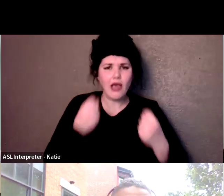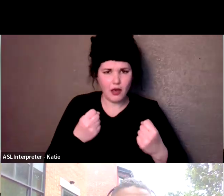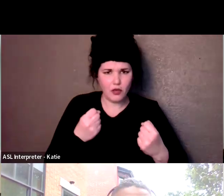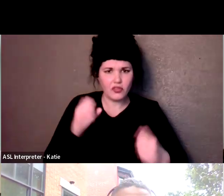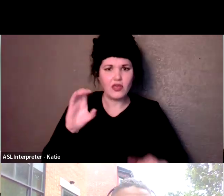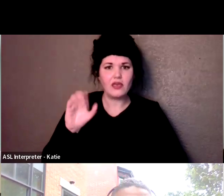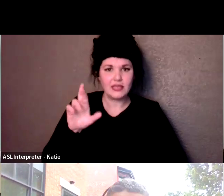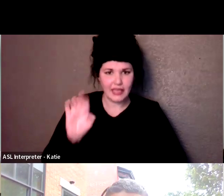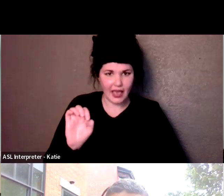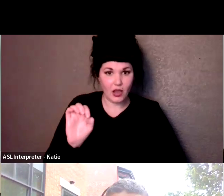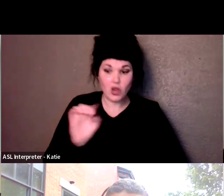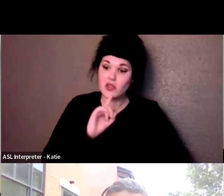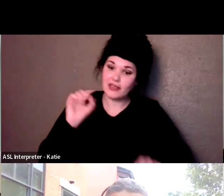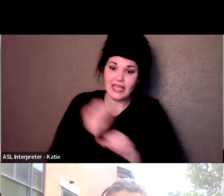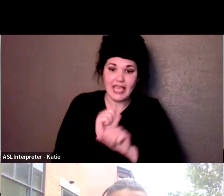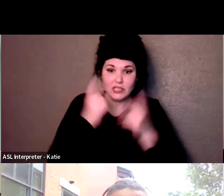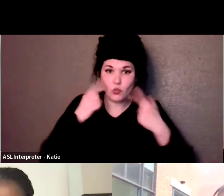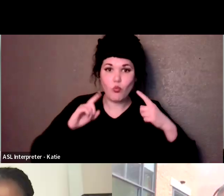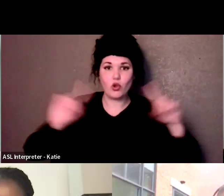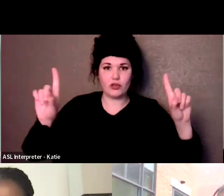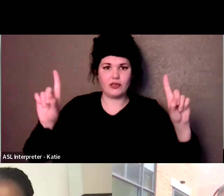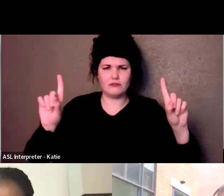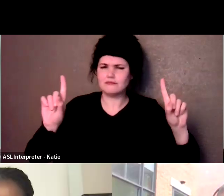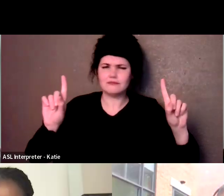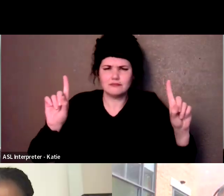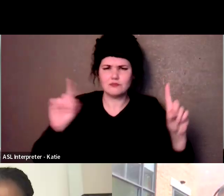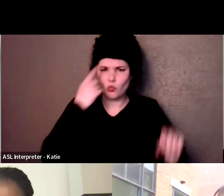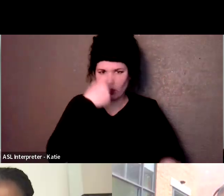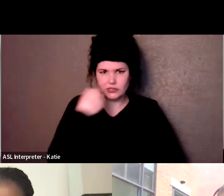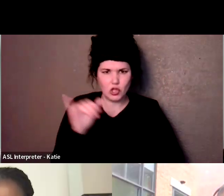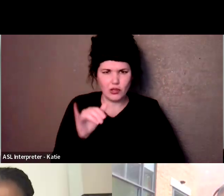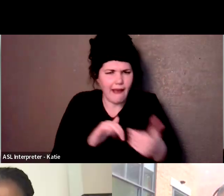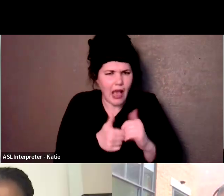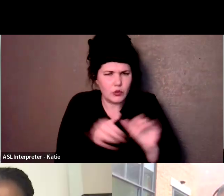How do you define what is working in your community, and what